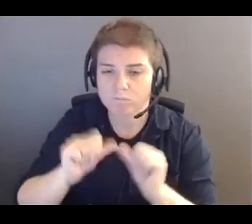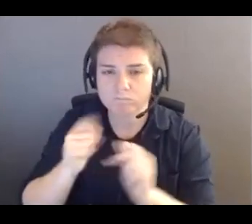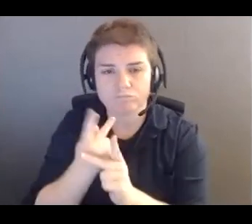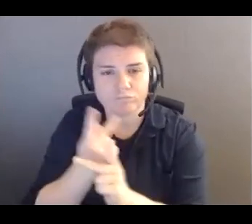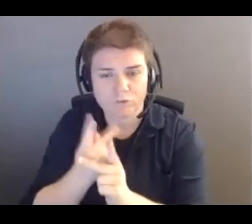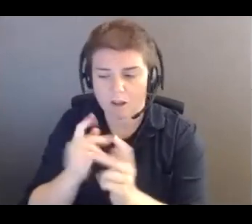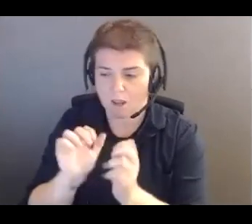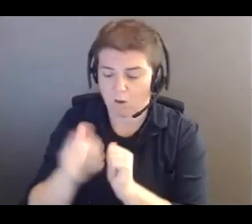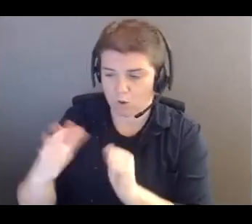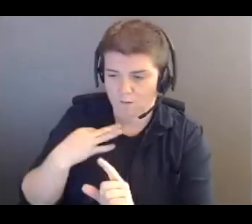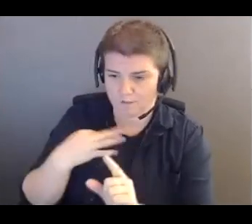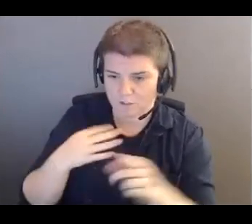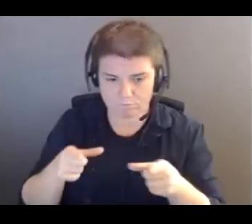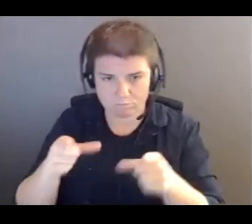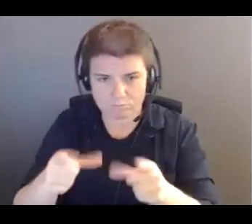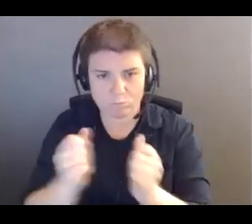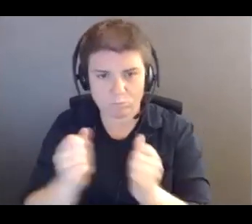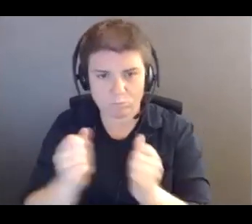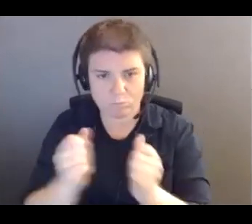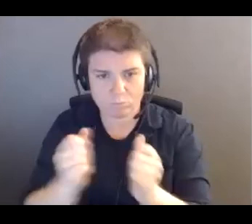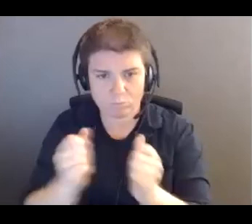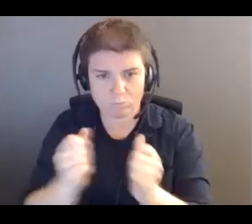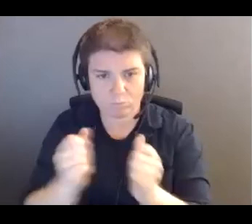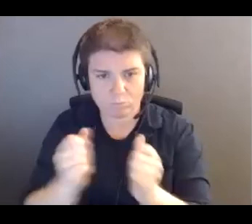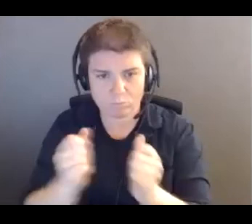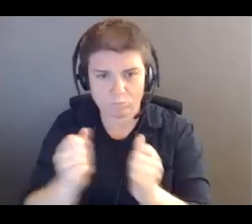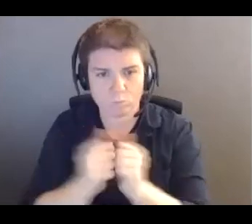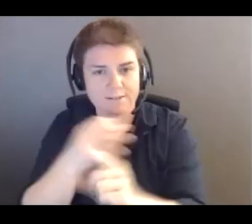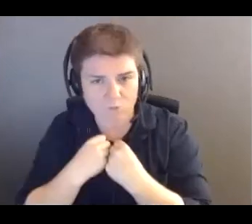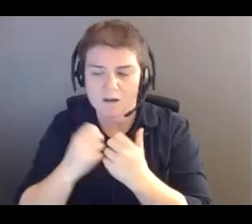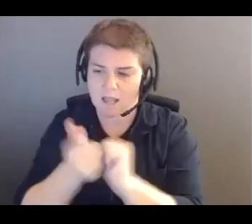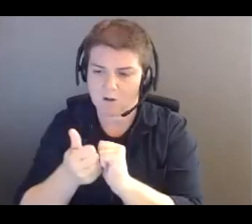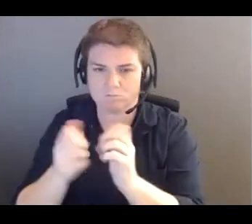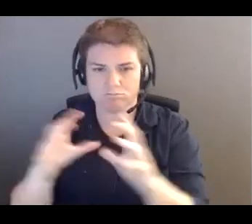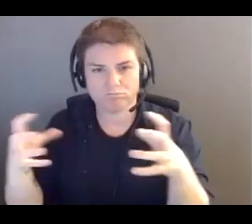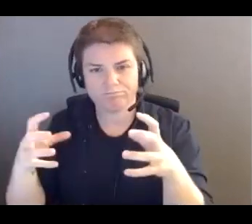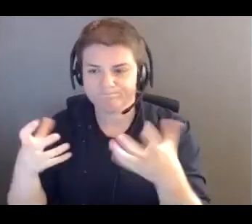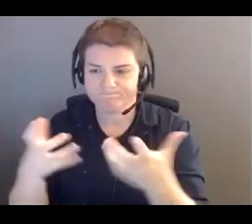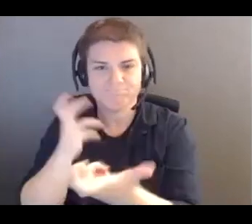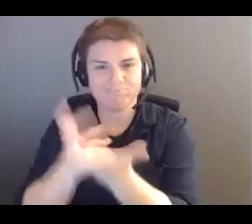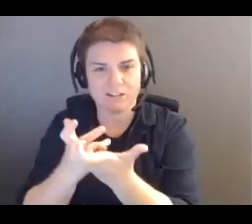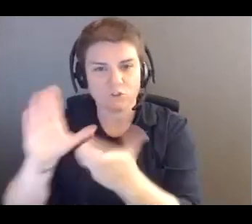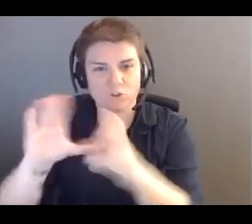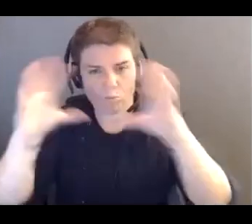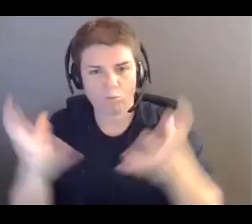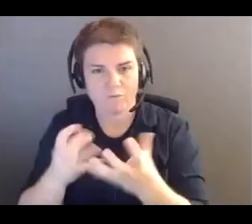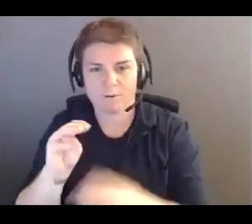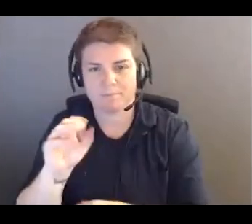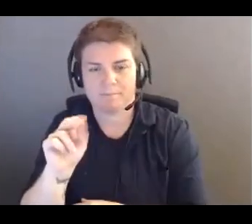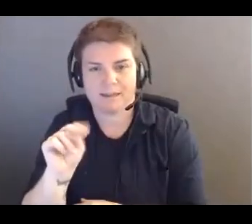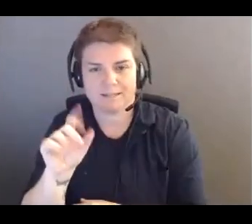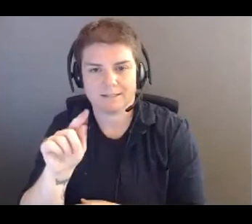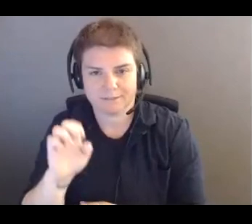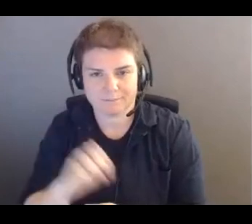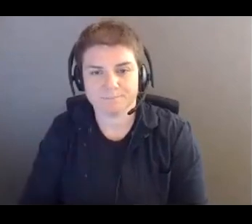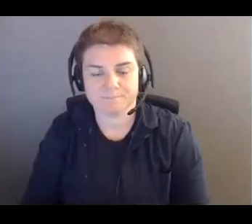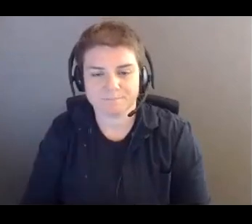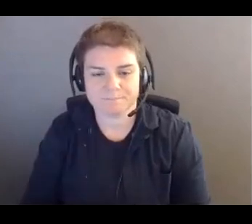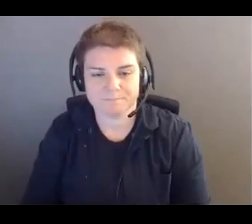told us about your goals and values, and how it fits into your overall mandate. The project